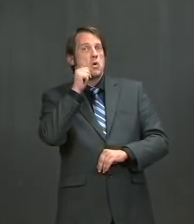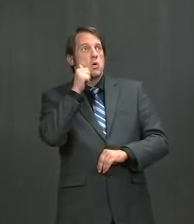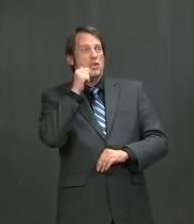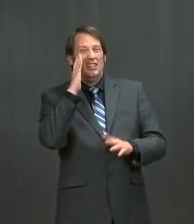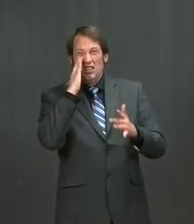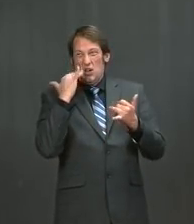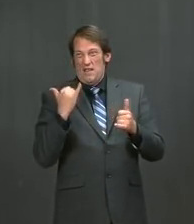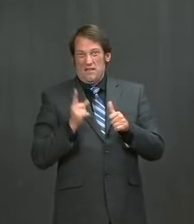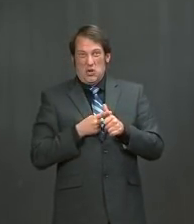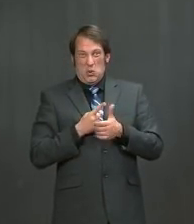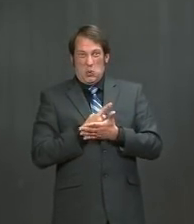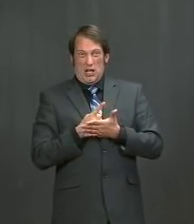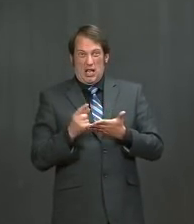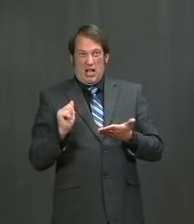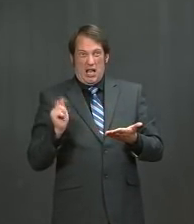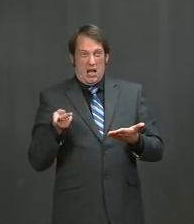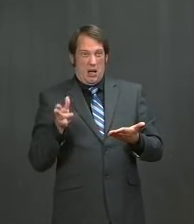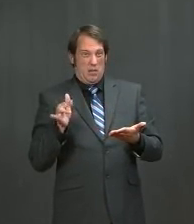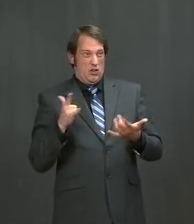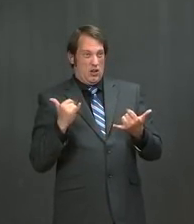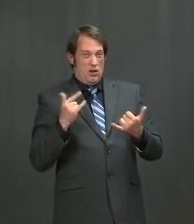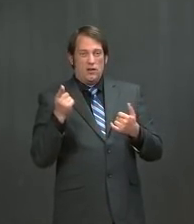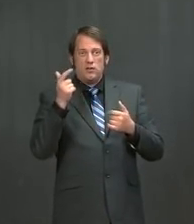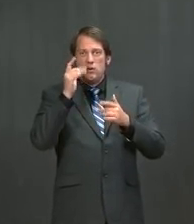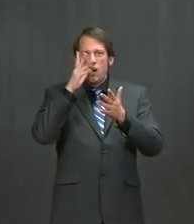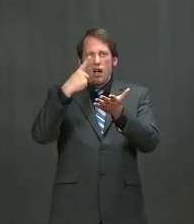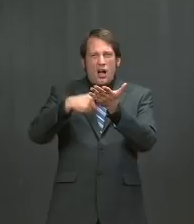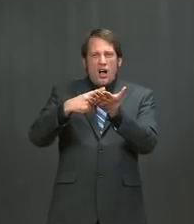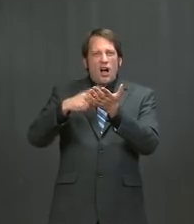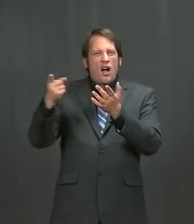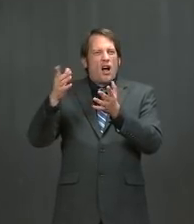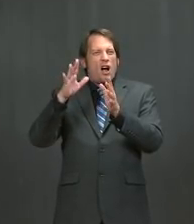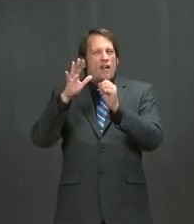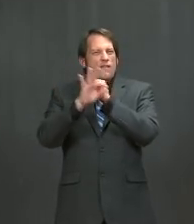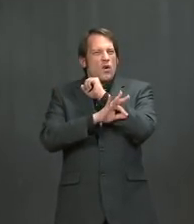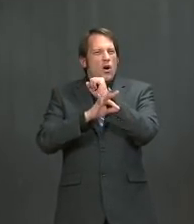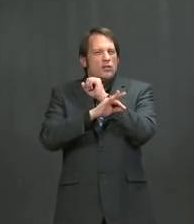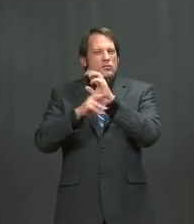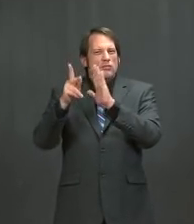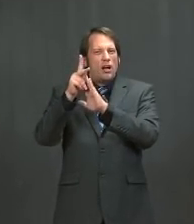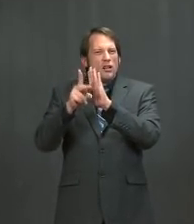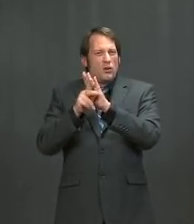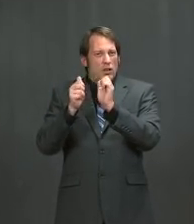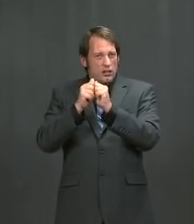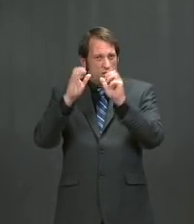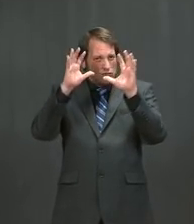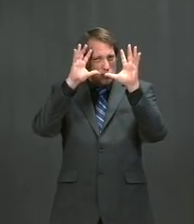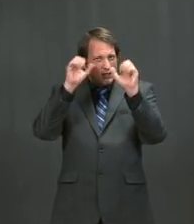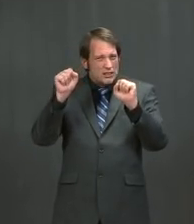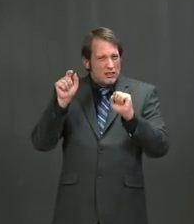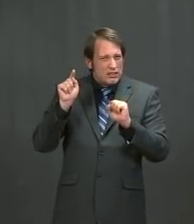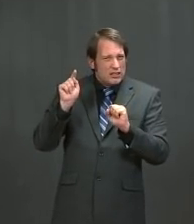priority of the President's through -- all throughout the campaign, really one of the very few specific things